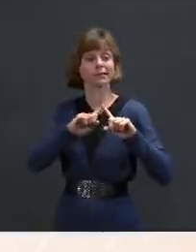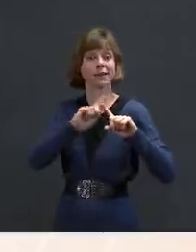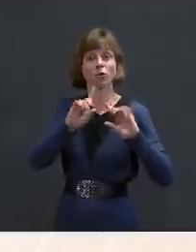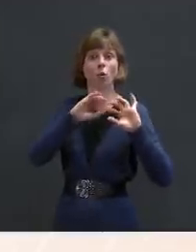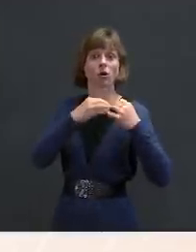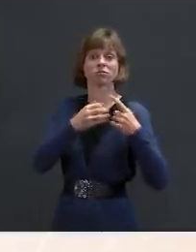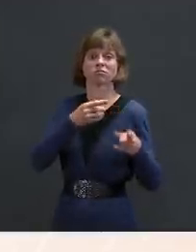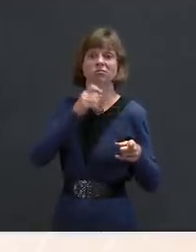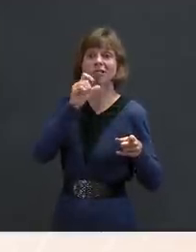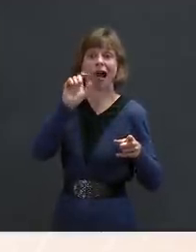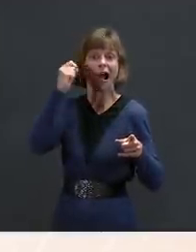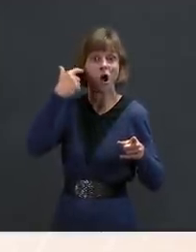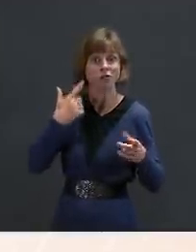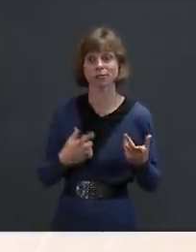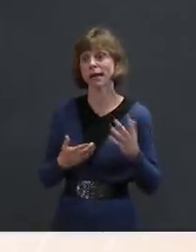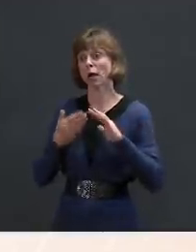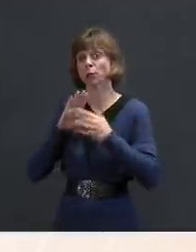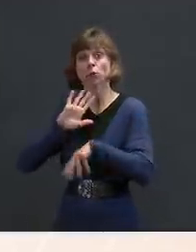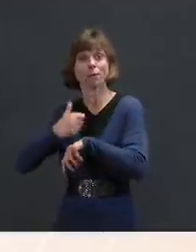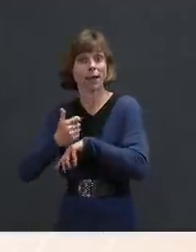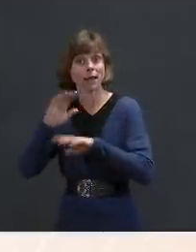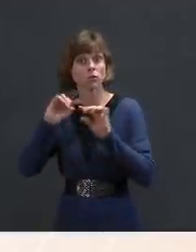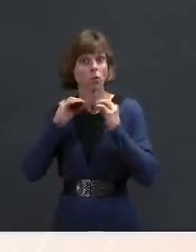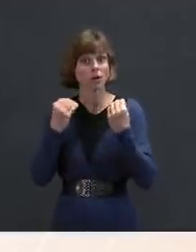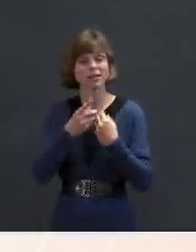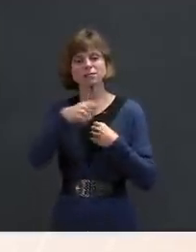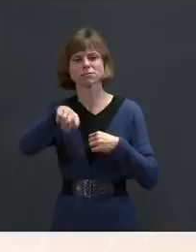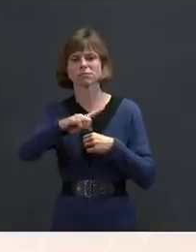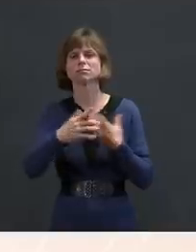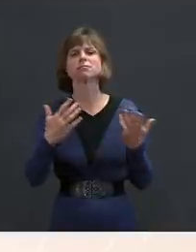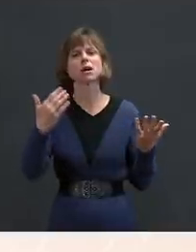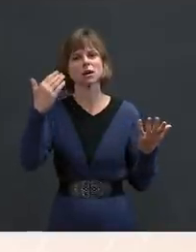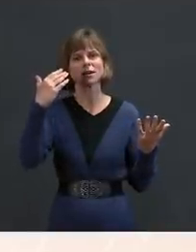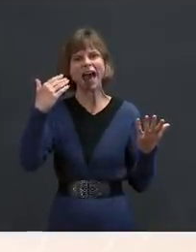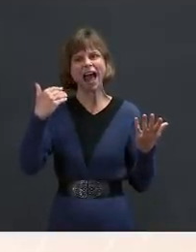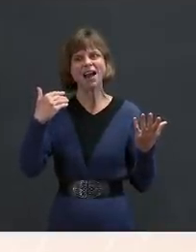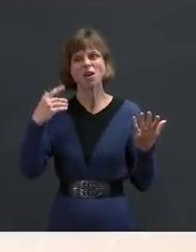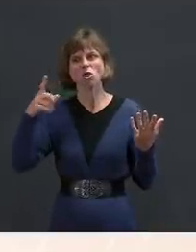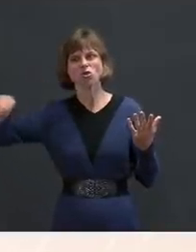community-based organizations that do have the ear of these very communities.